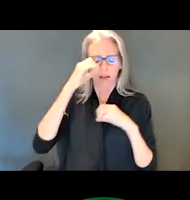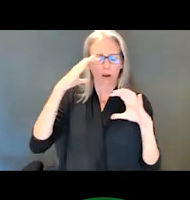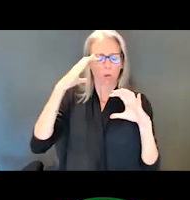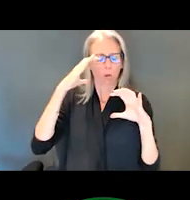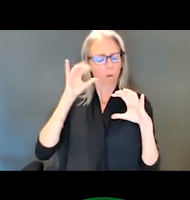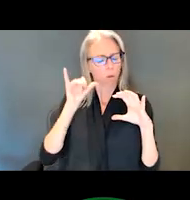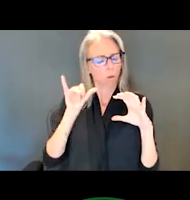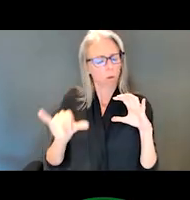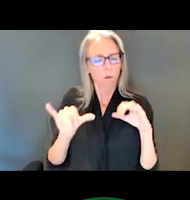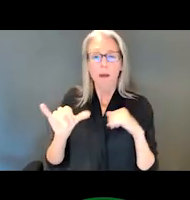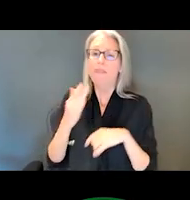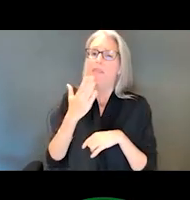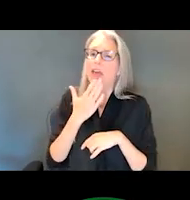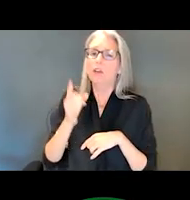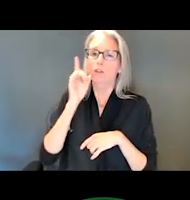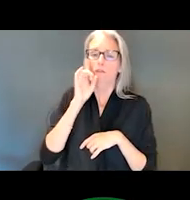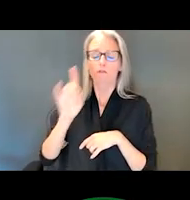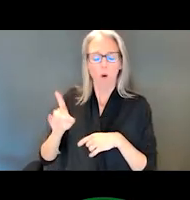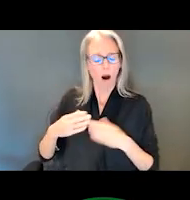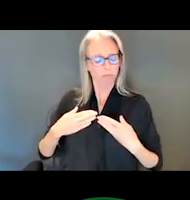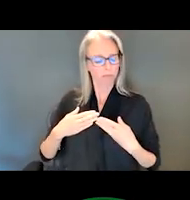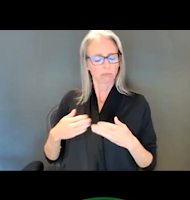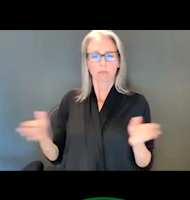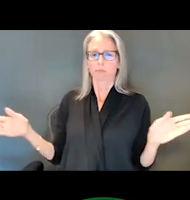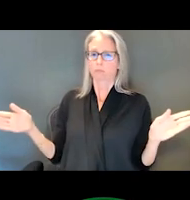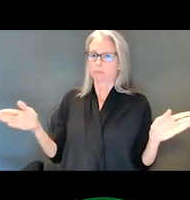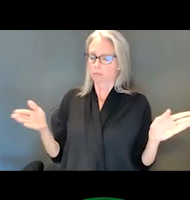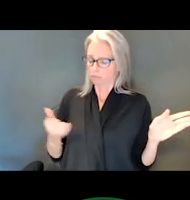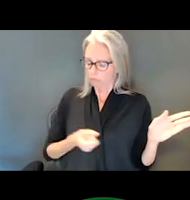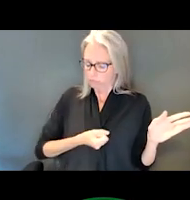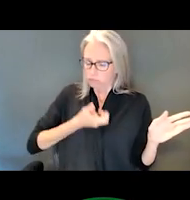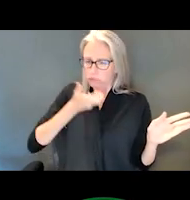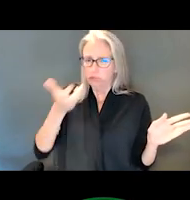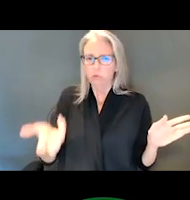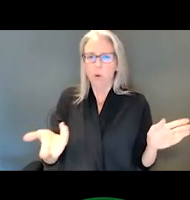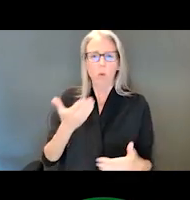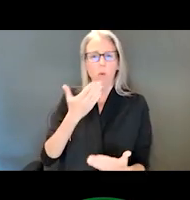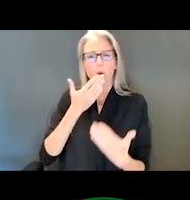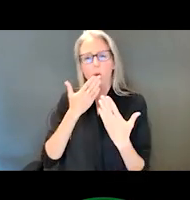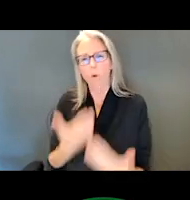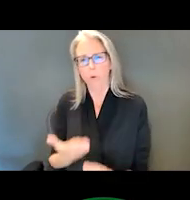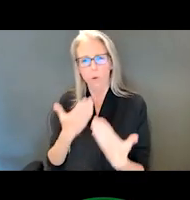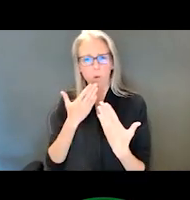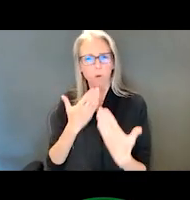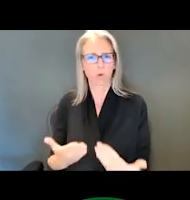a valuable 3 days for me. I've learned a lot. And I want to thank the audience members for joining us. We're asking